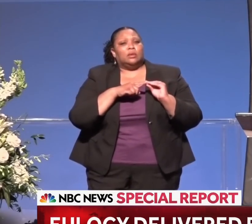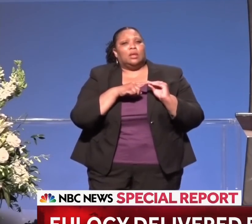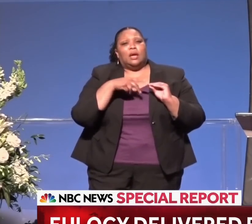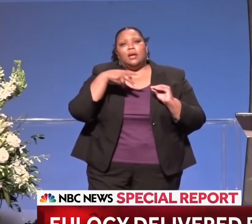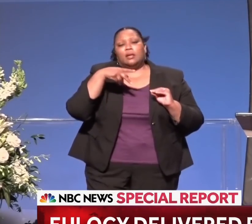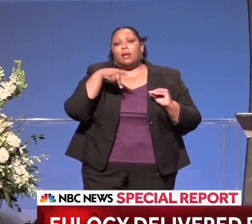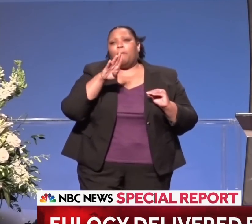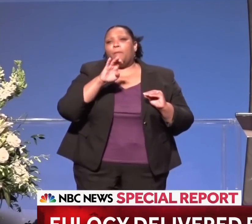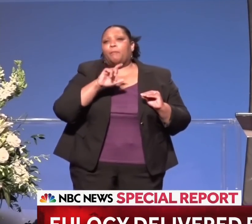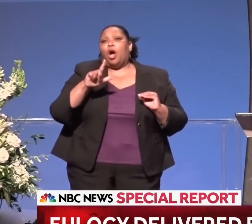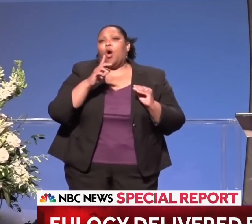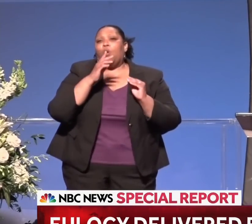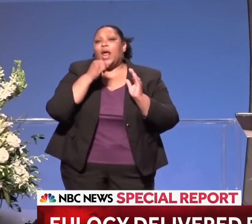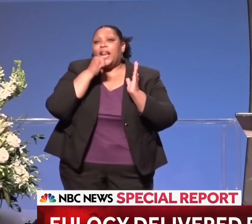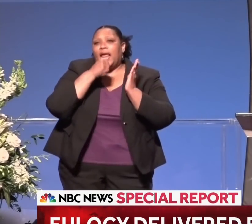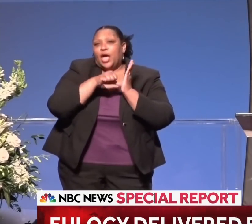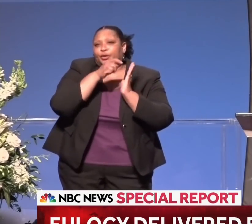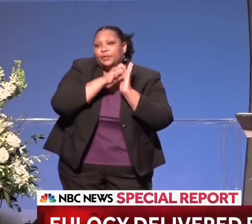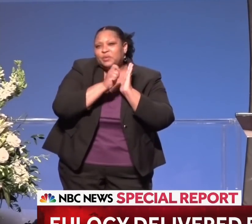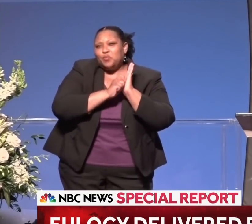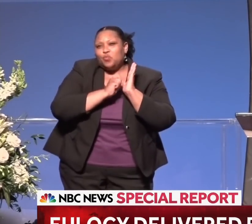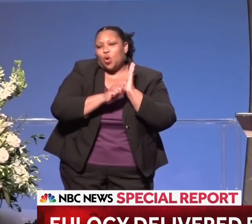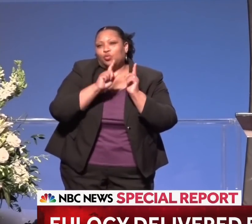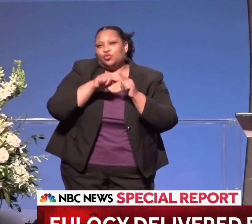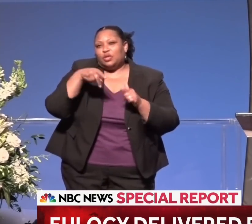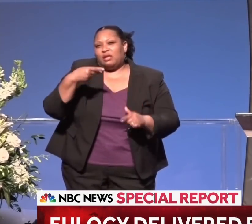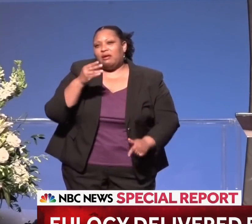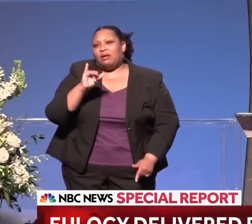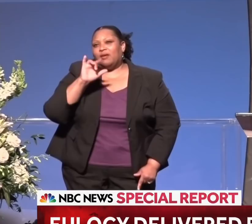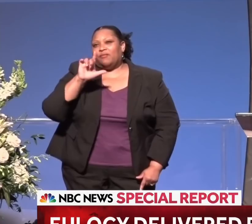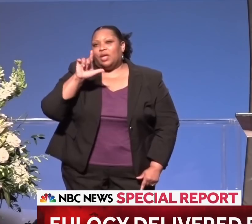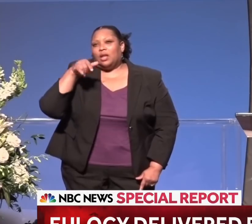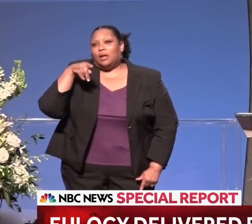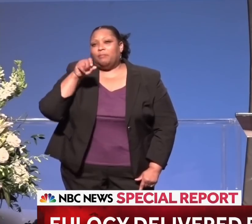TO REALLY LOOK AT THE SITUATION DIFFERENTLY.